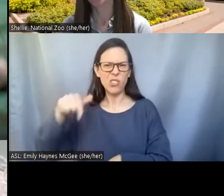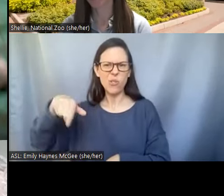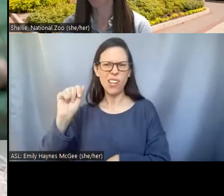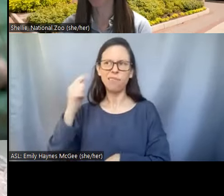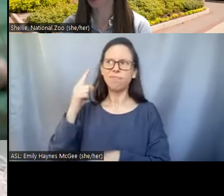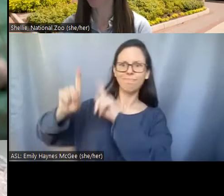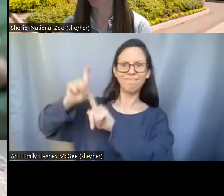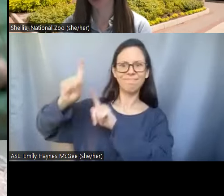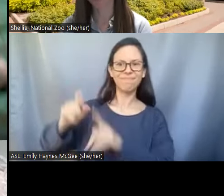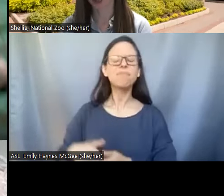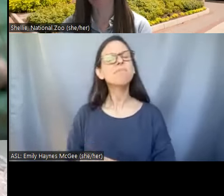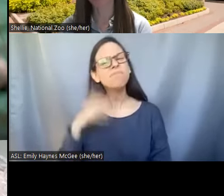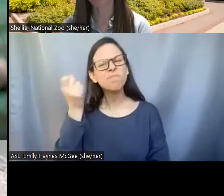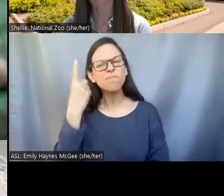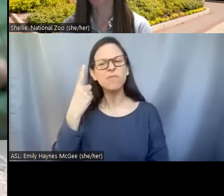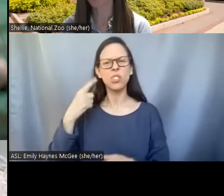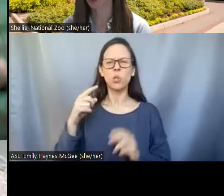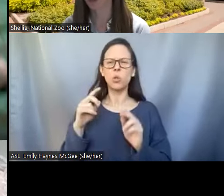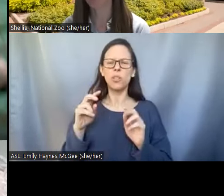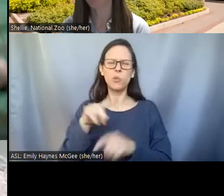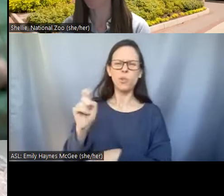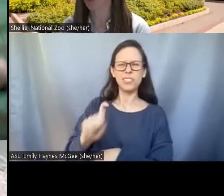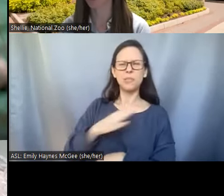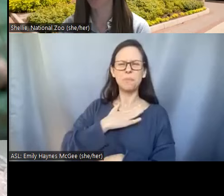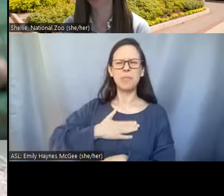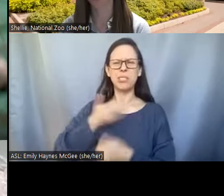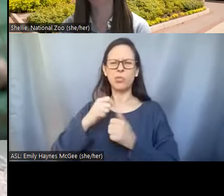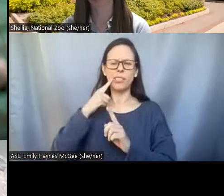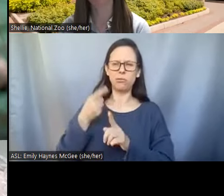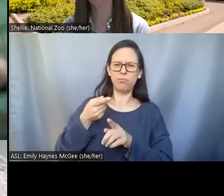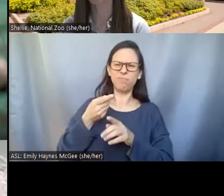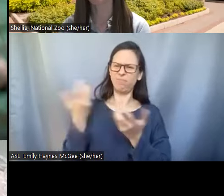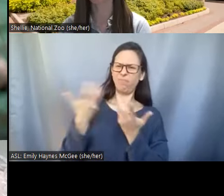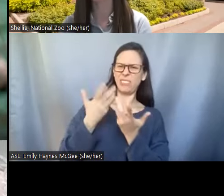to keep your questions on topic and you can always check under the my questions column to see if your